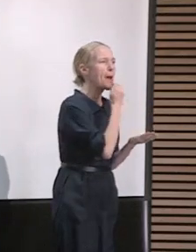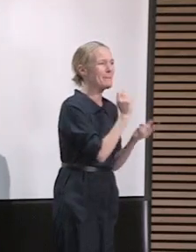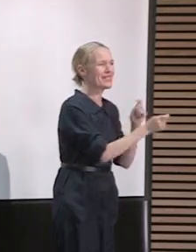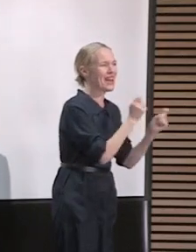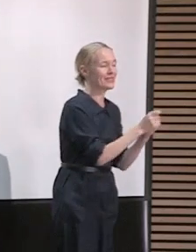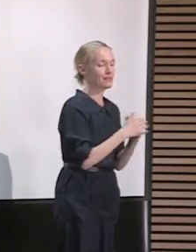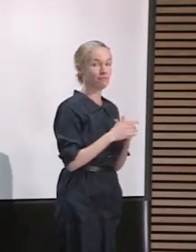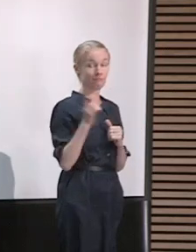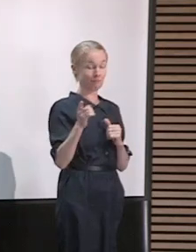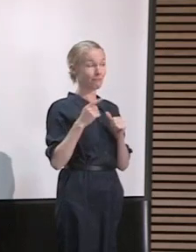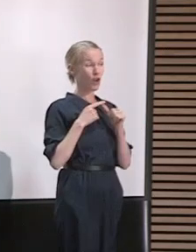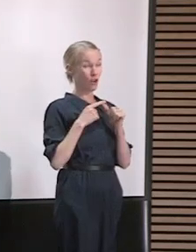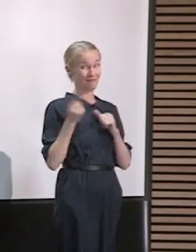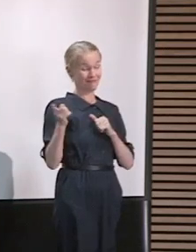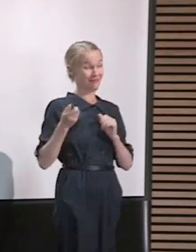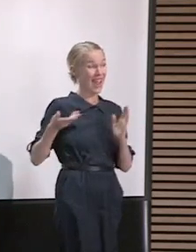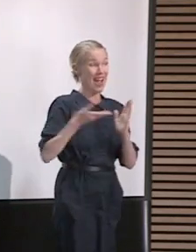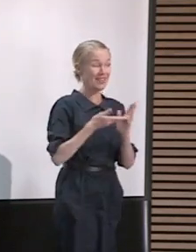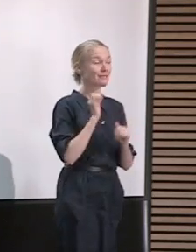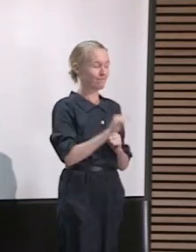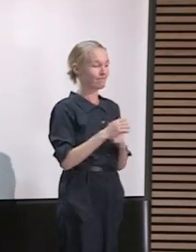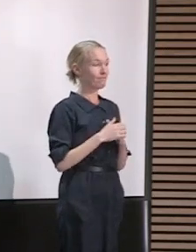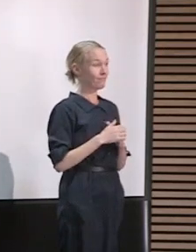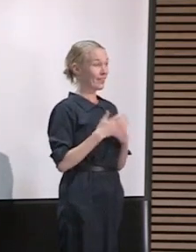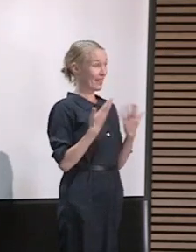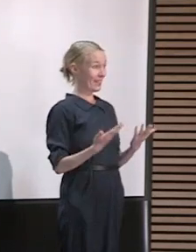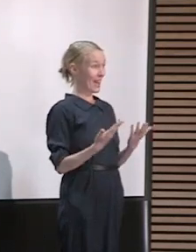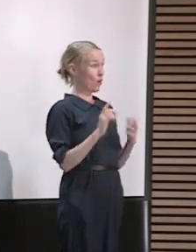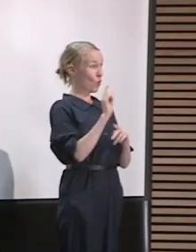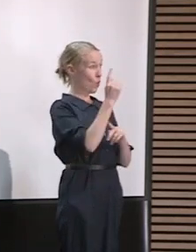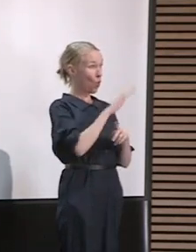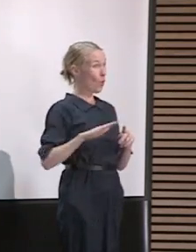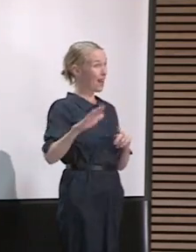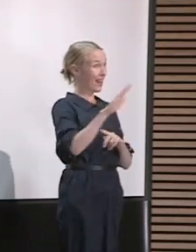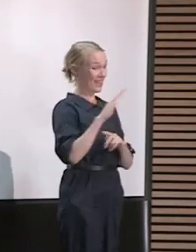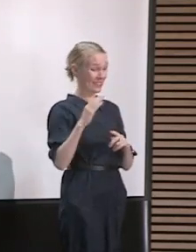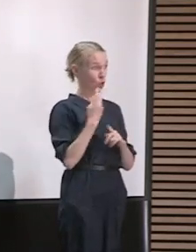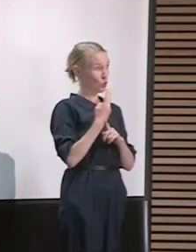exactly right, Minister. These